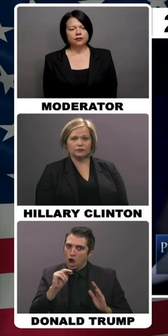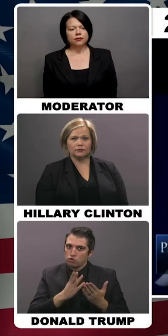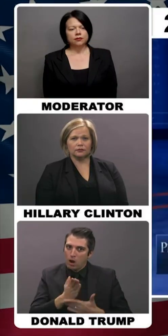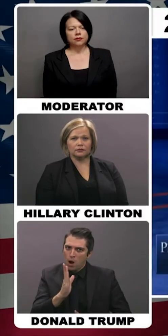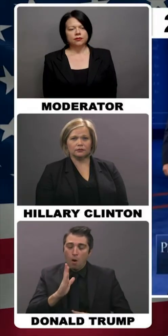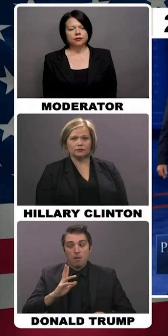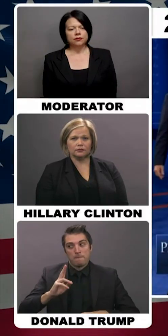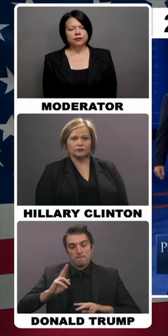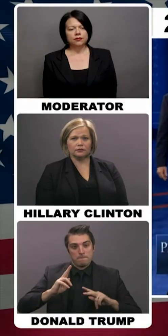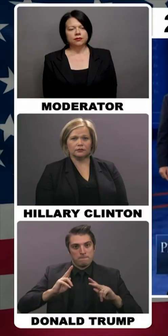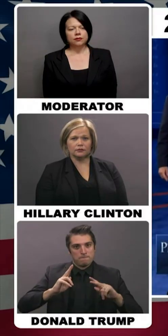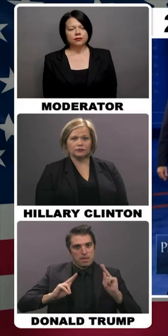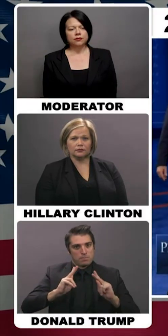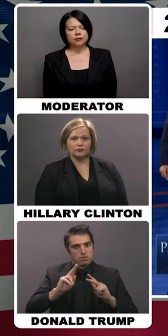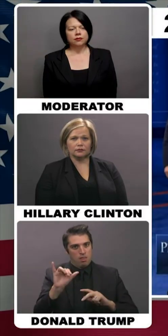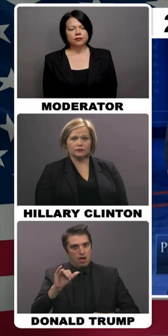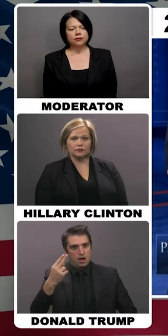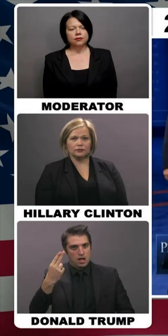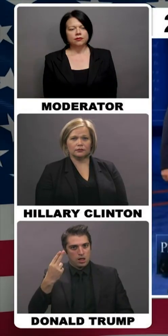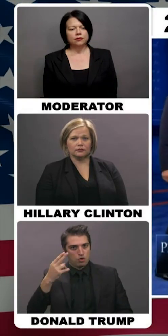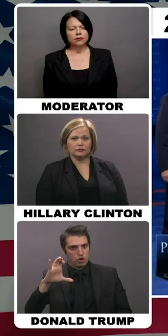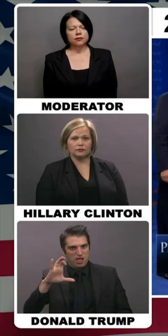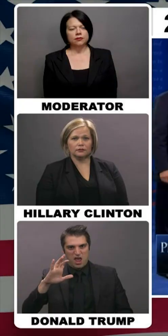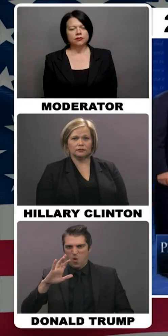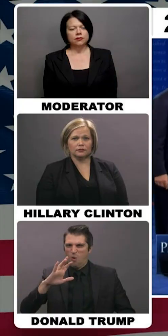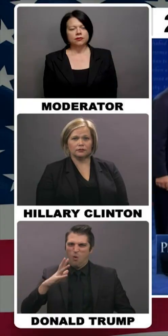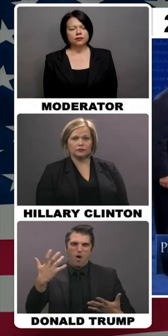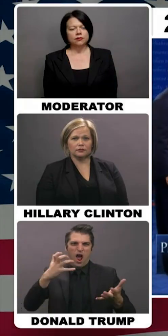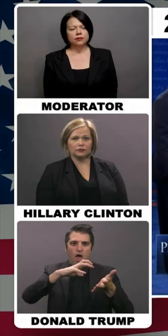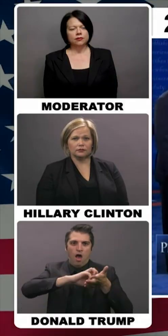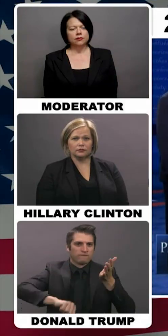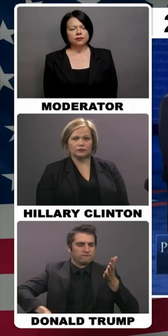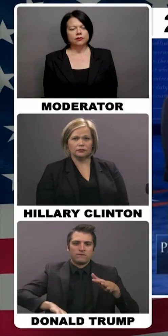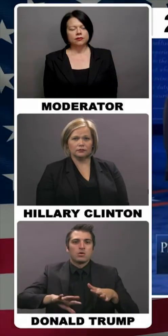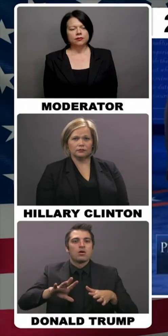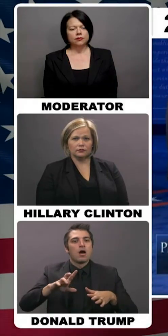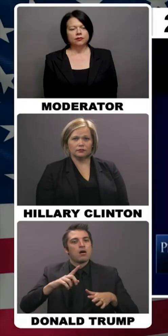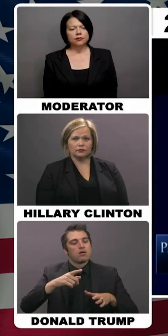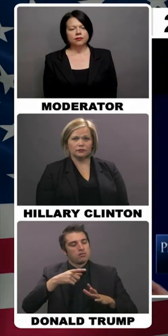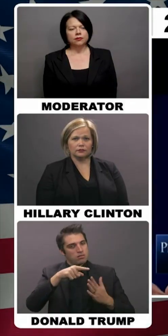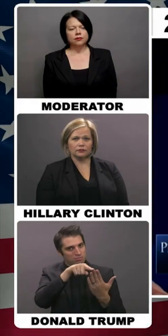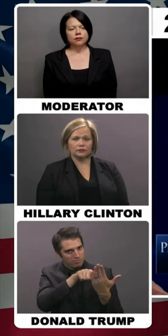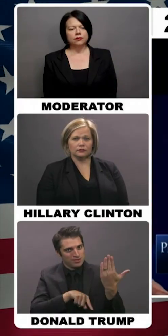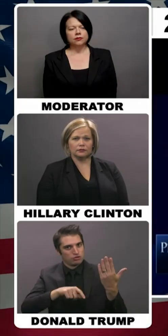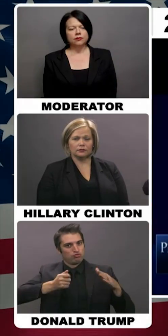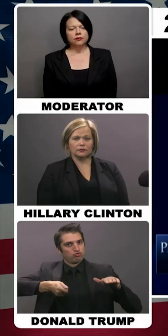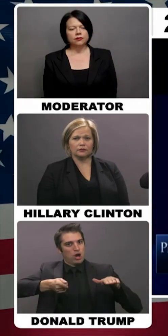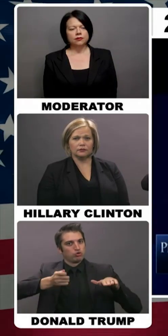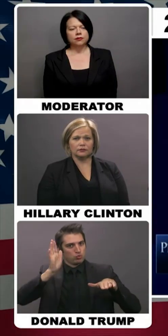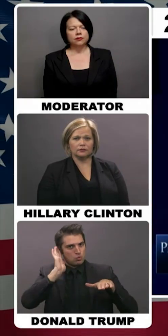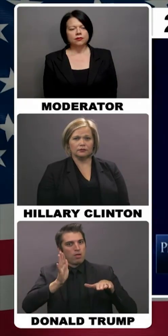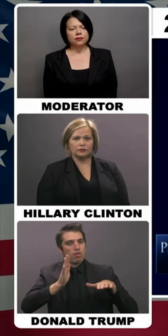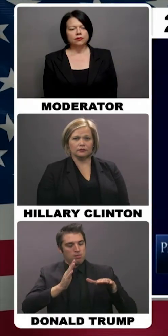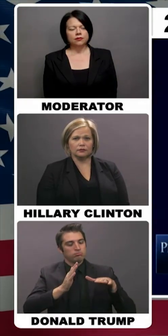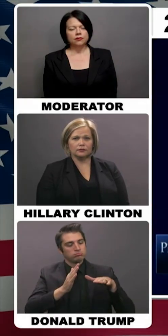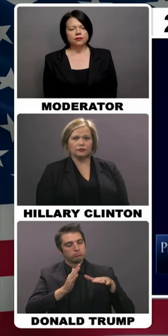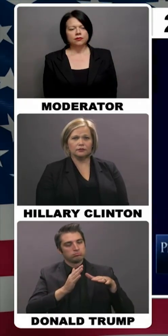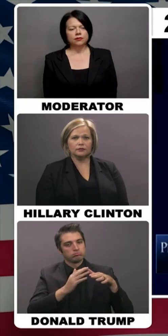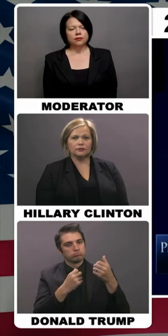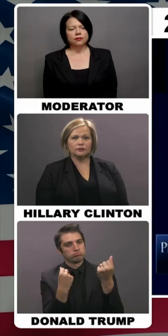They'll respect the Second Amendment and what it stands for, what it represents so important to me. Now, Hillary mentioned something about, uh,